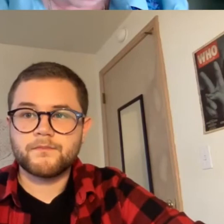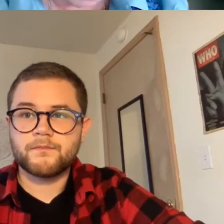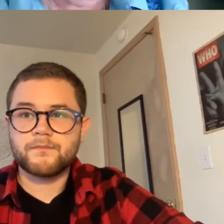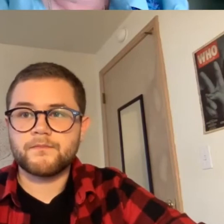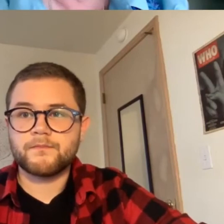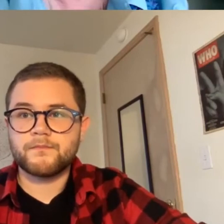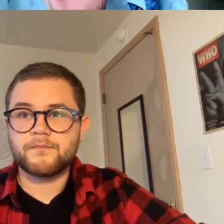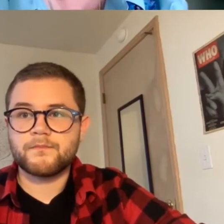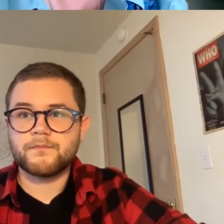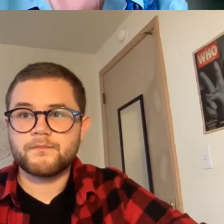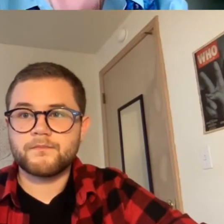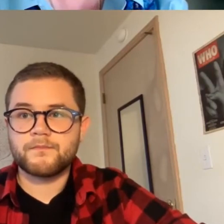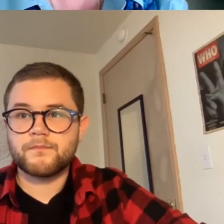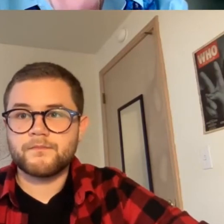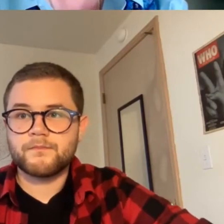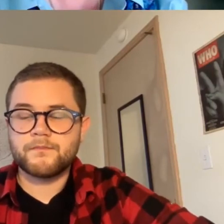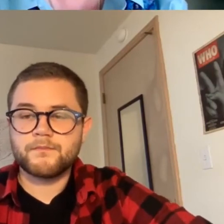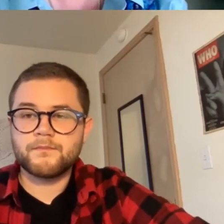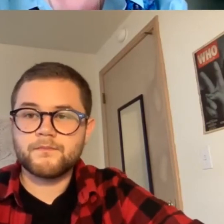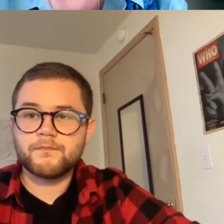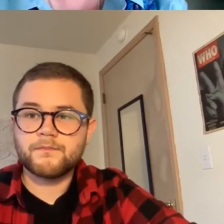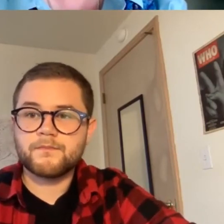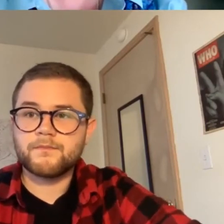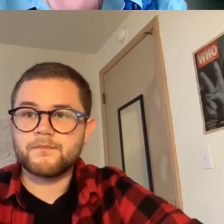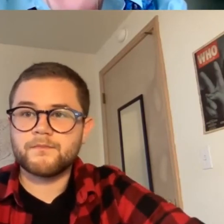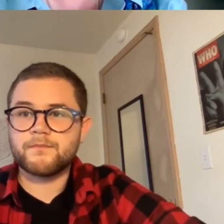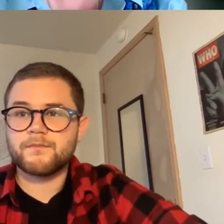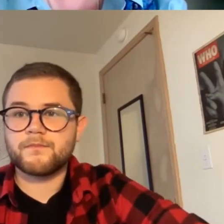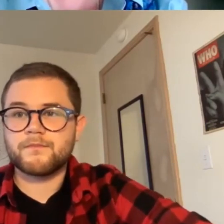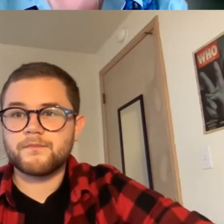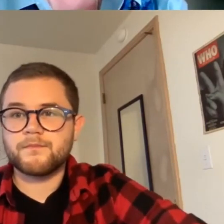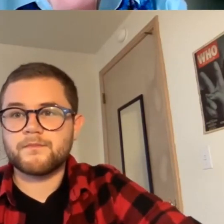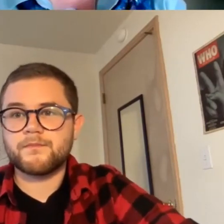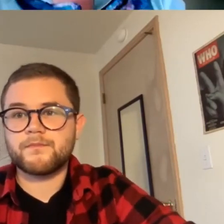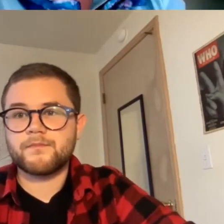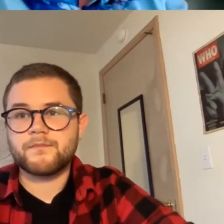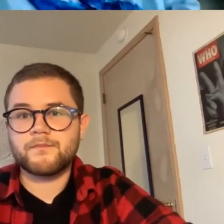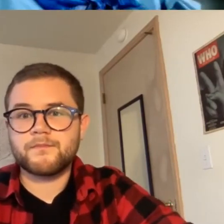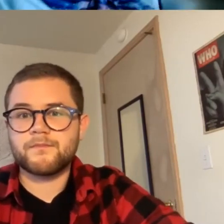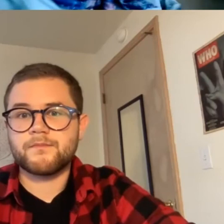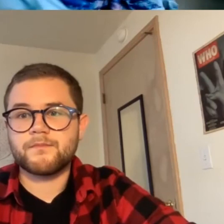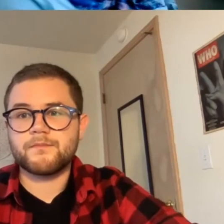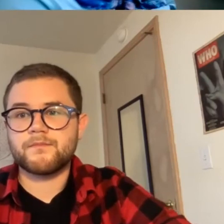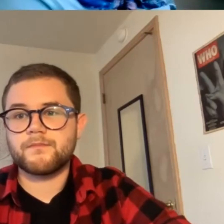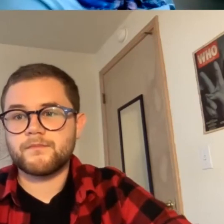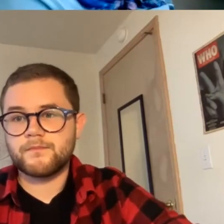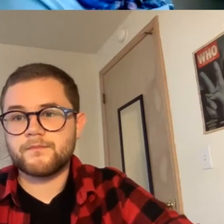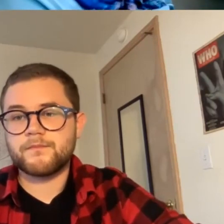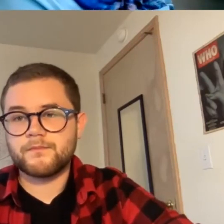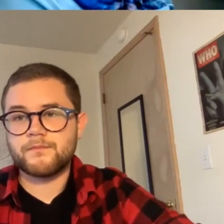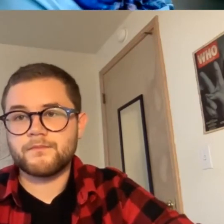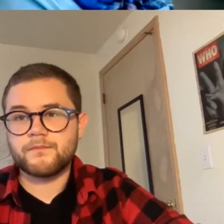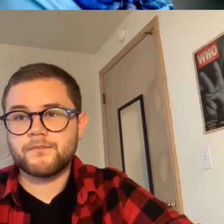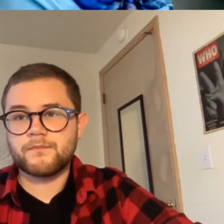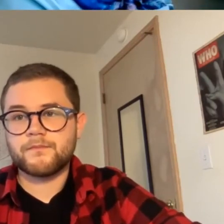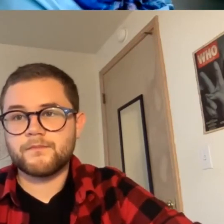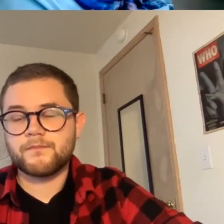eating well. I don't even wanna call it healthy but eating a balanced or diverse diet is oftentimes helpful and that again,